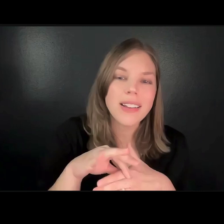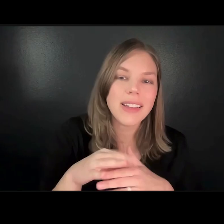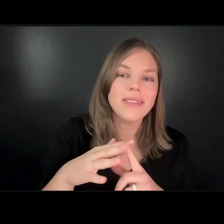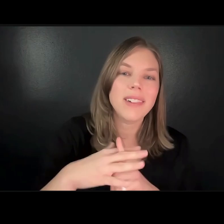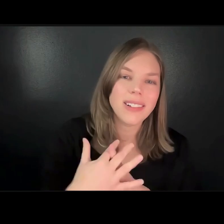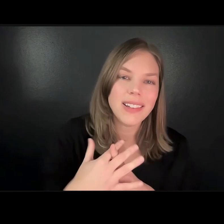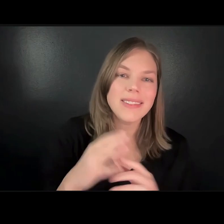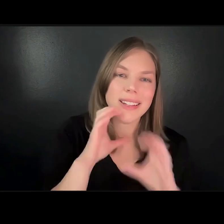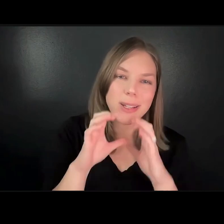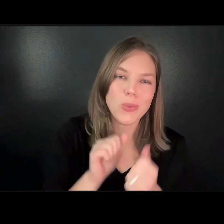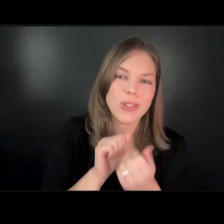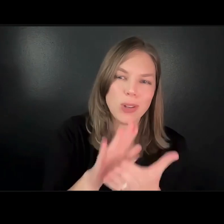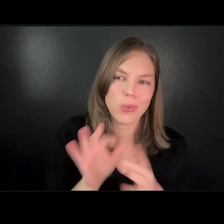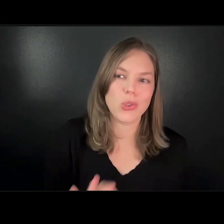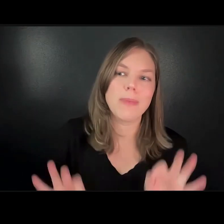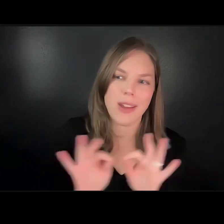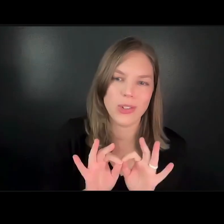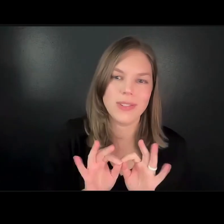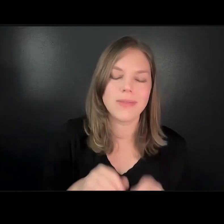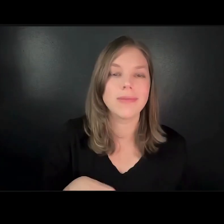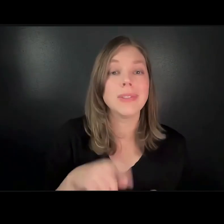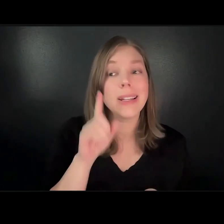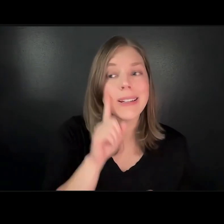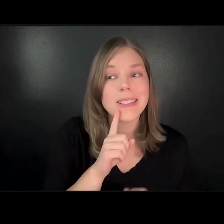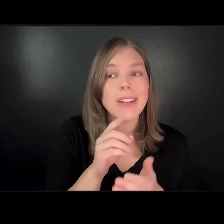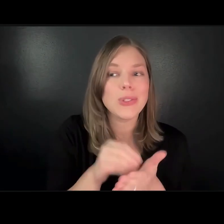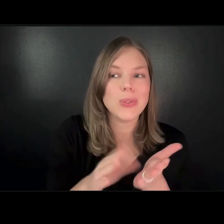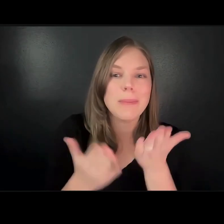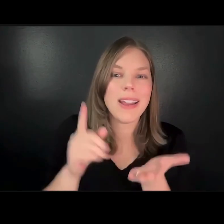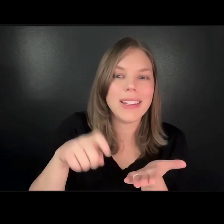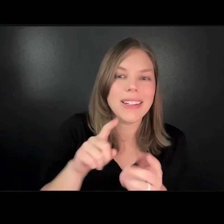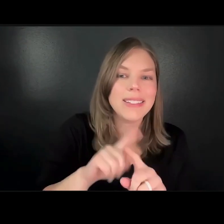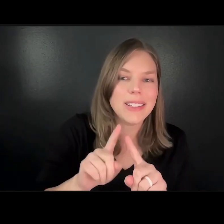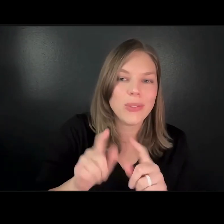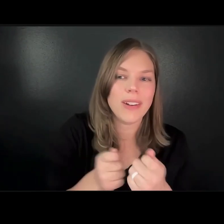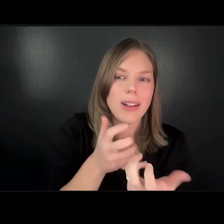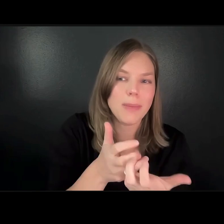Content context and communication approach matters. Deaf students' needs may be different